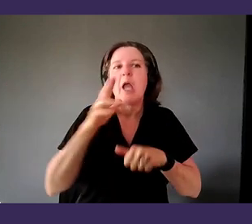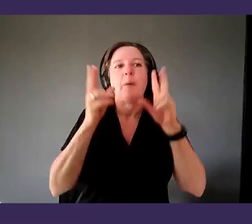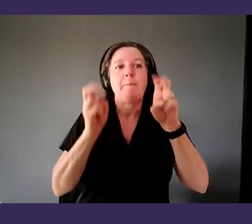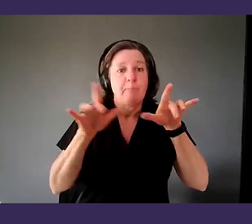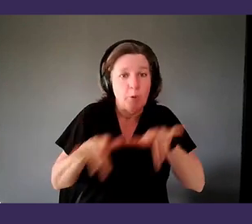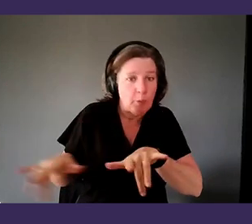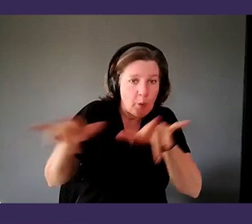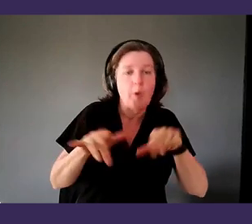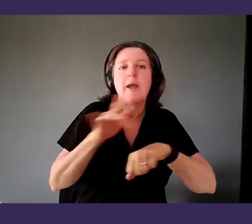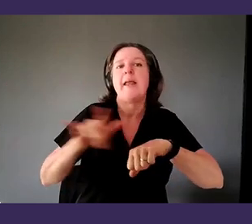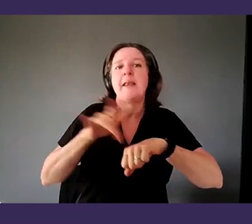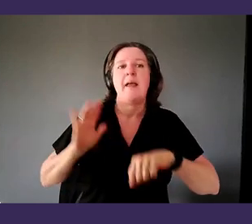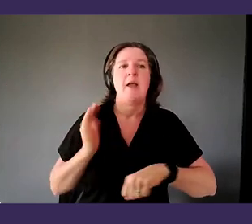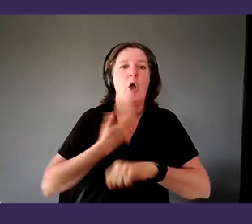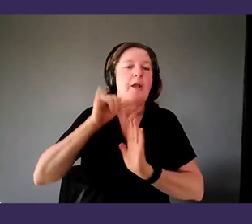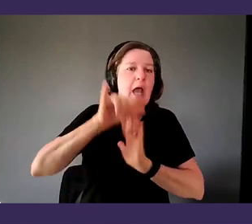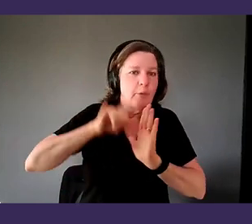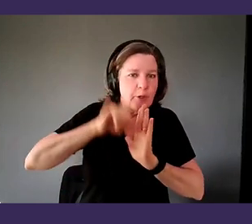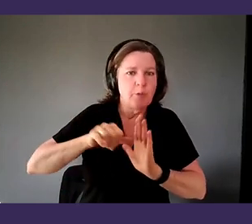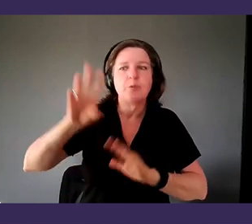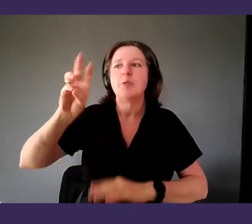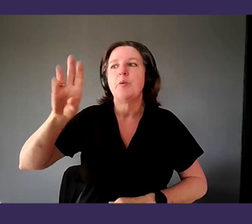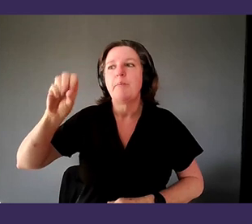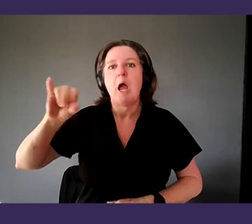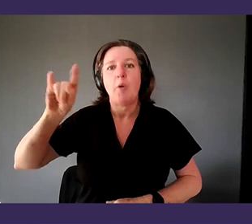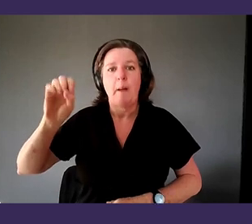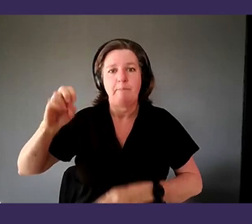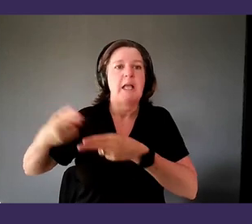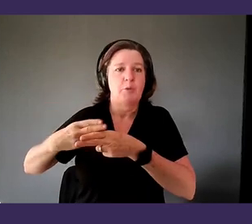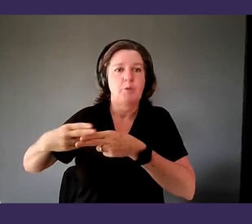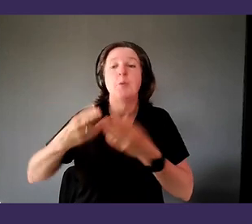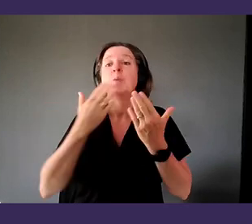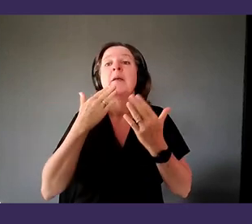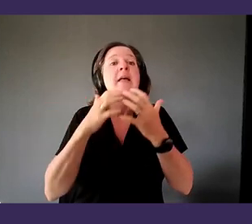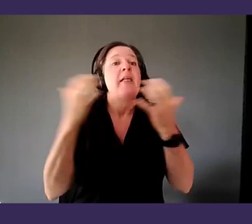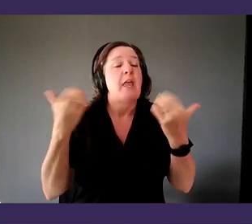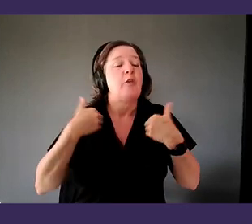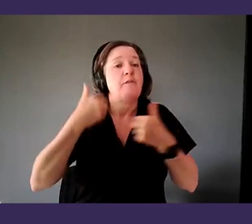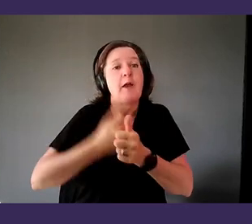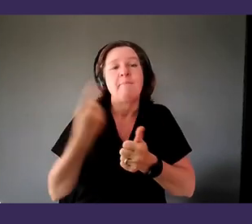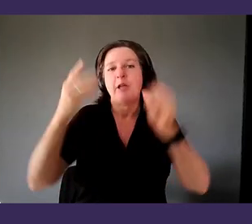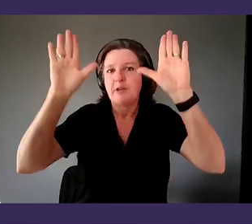on our YouTube and website very soon. So thank you so much. And everybody, have a great rest of your day. Bye-Bye.